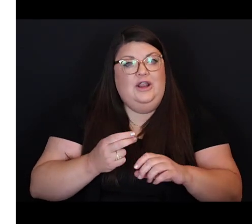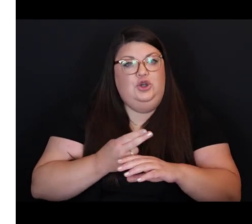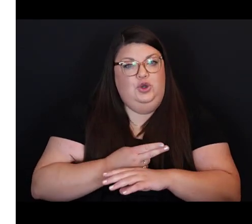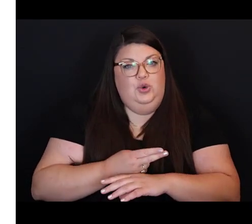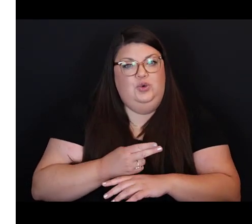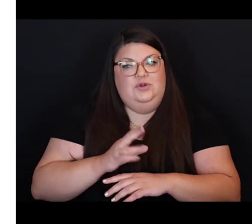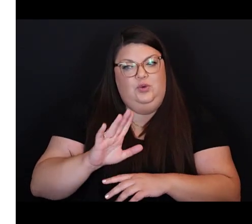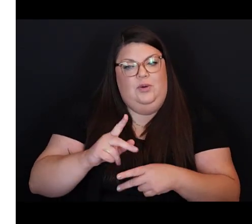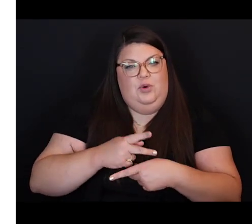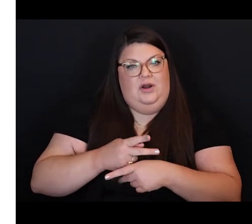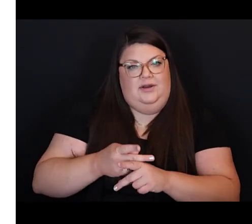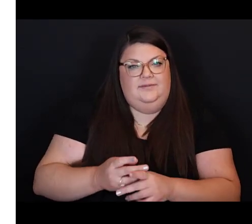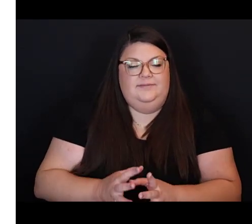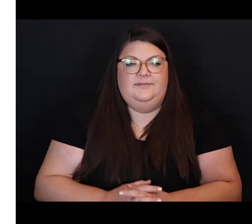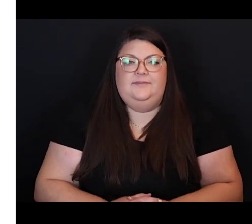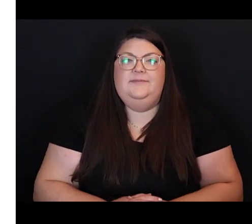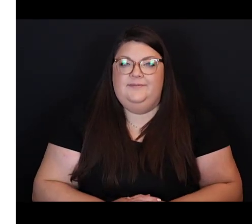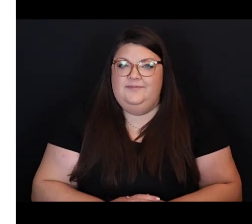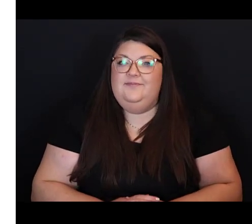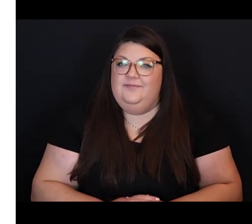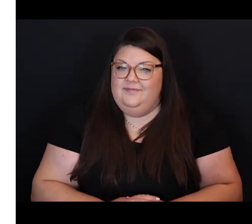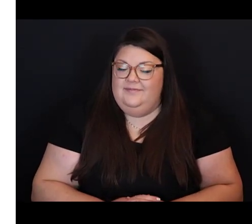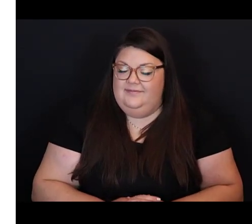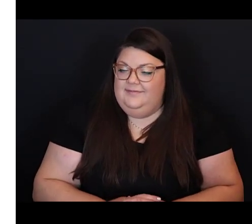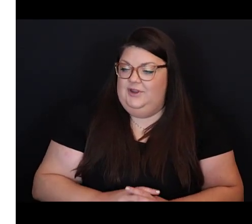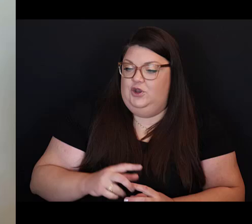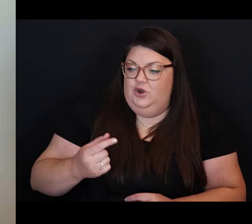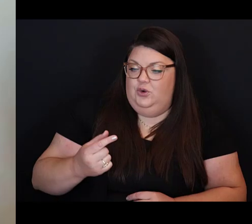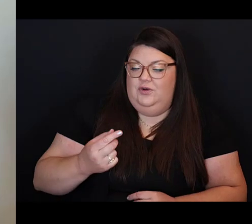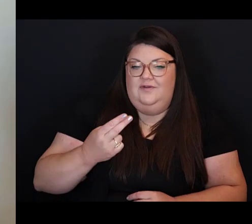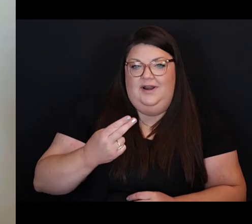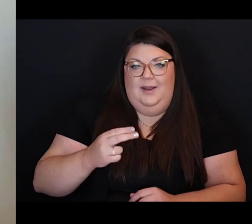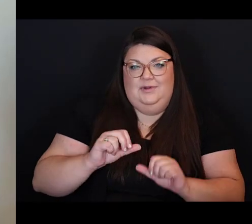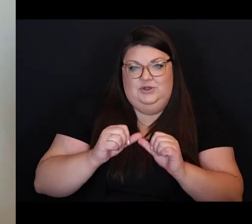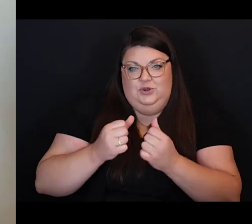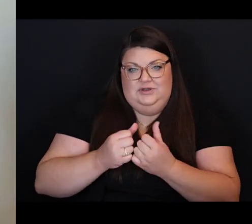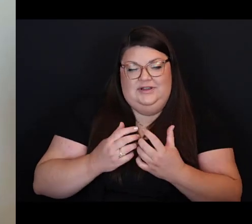can use the products that you've created? [Ciara] Yes, so Griffin-Hammis Associates